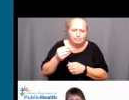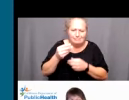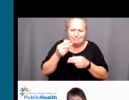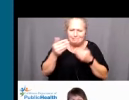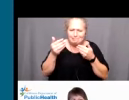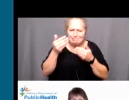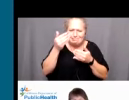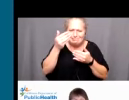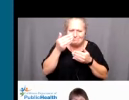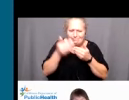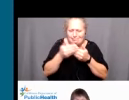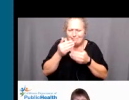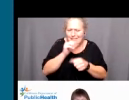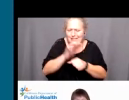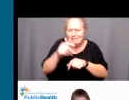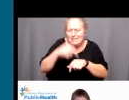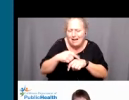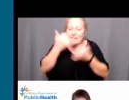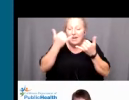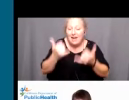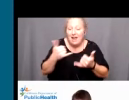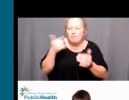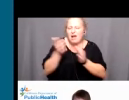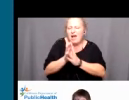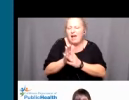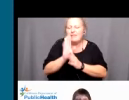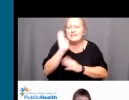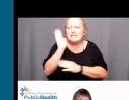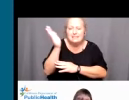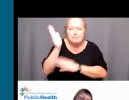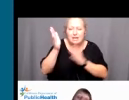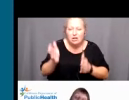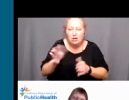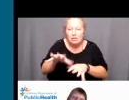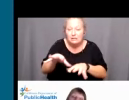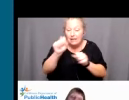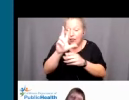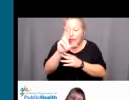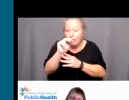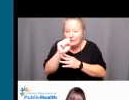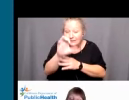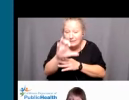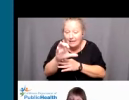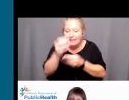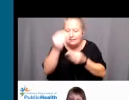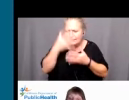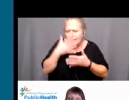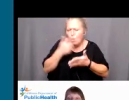so at this point I'm just gonna ask the speakers to each take 30 seconds and tell us what are your final thoughts,